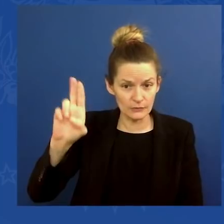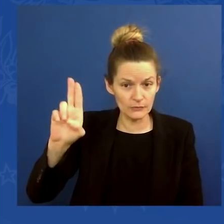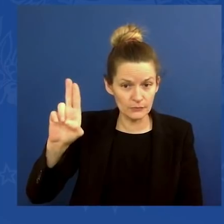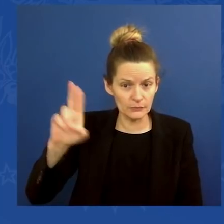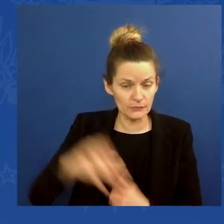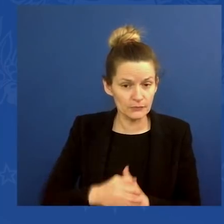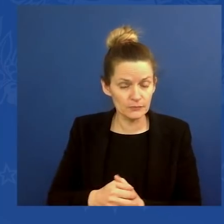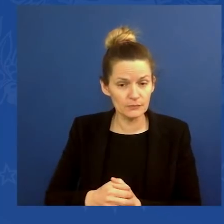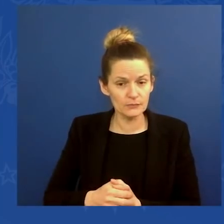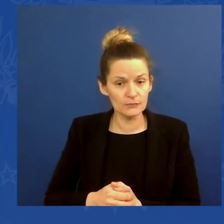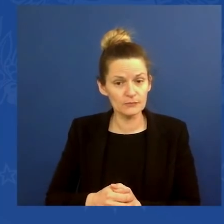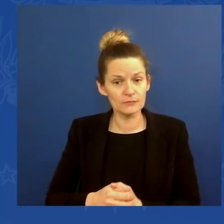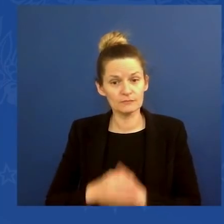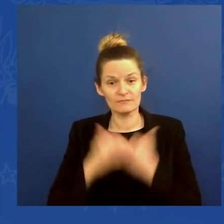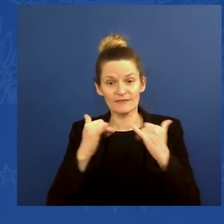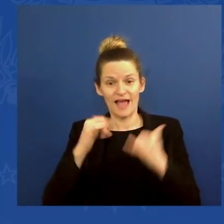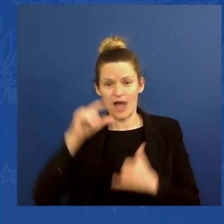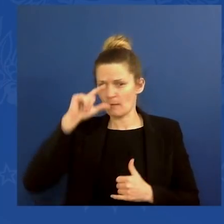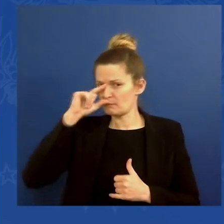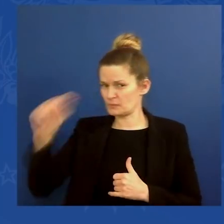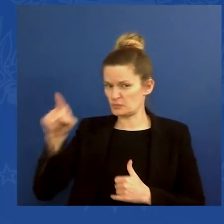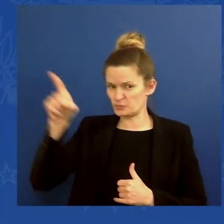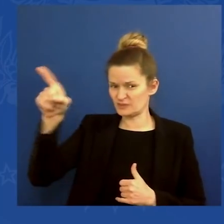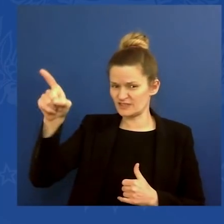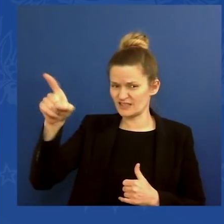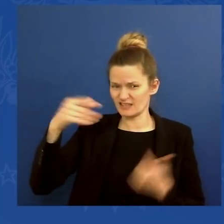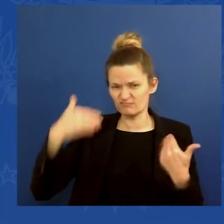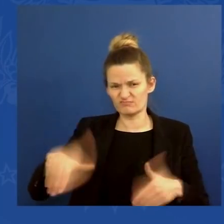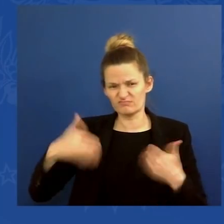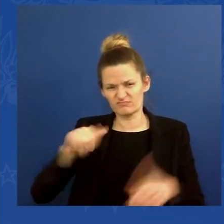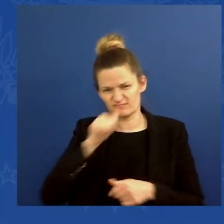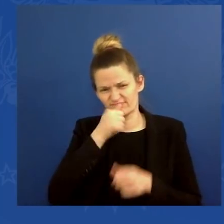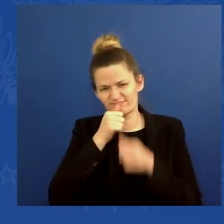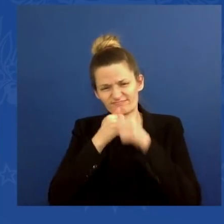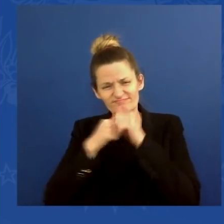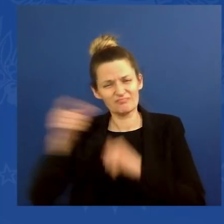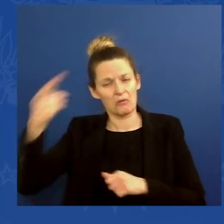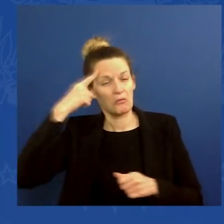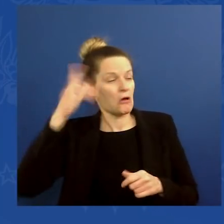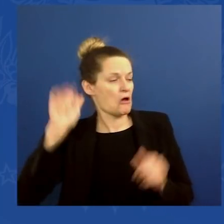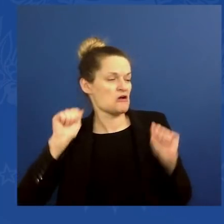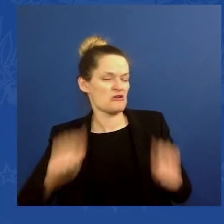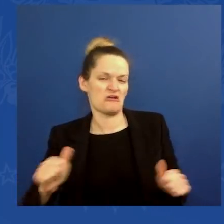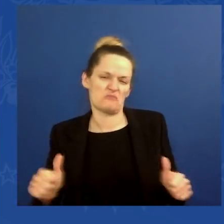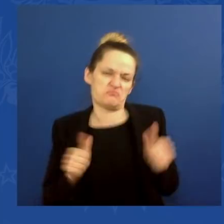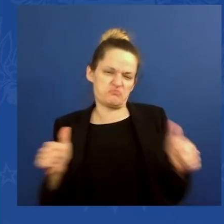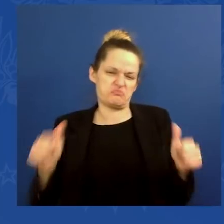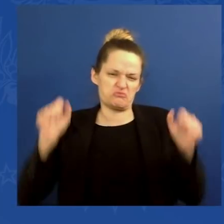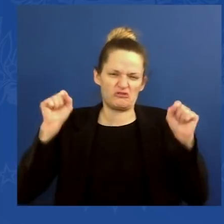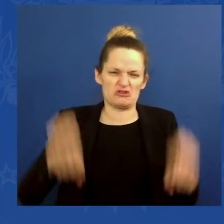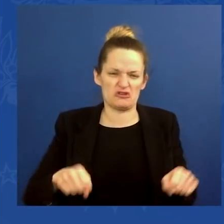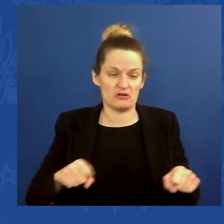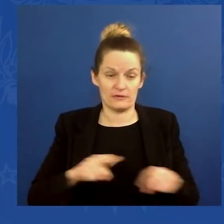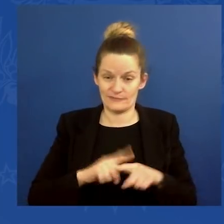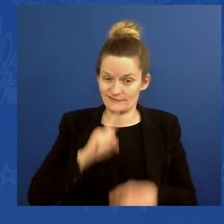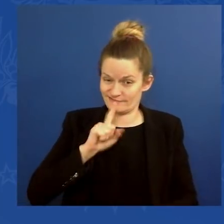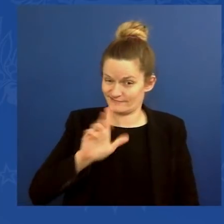And Putin is paying a big price for his aggression. And -- and they are part of the reason